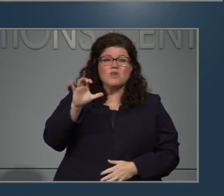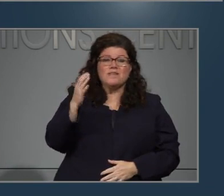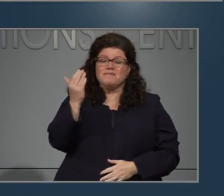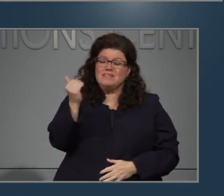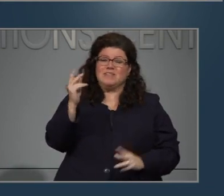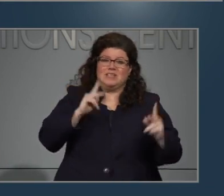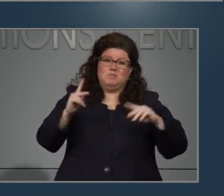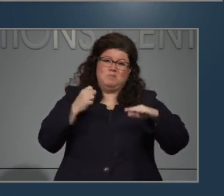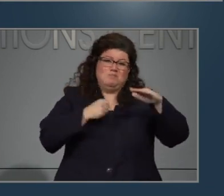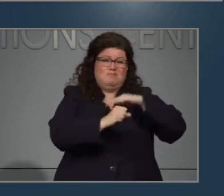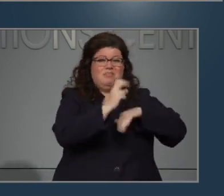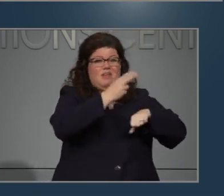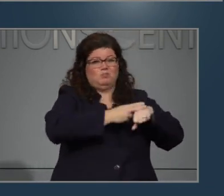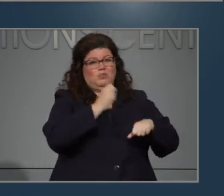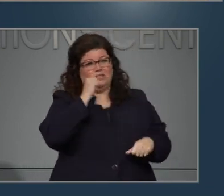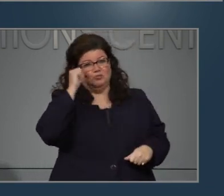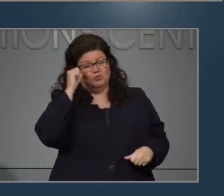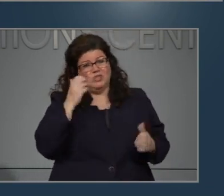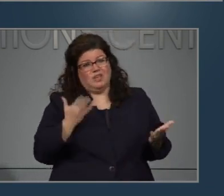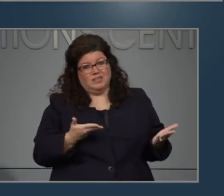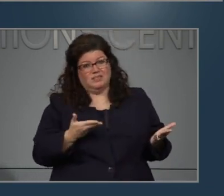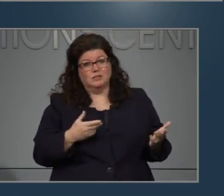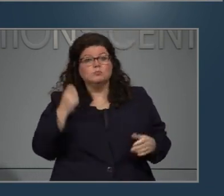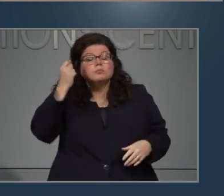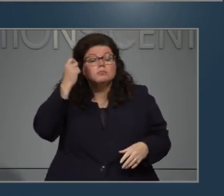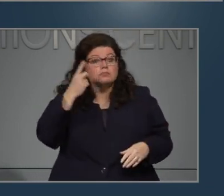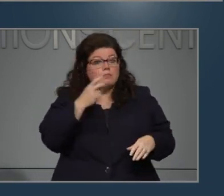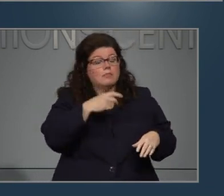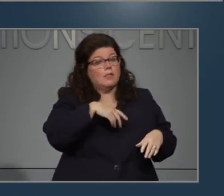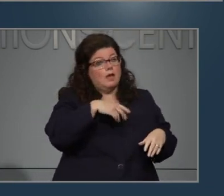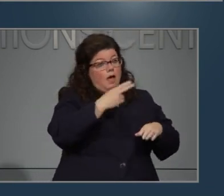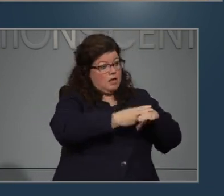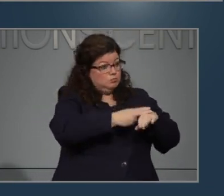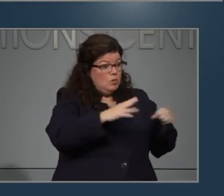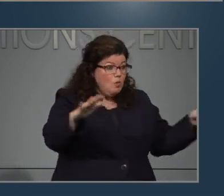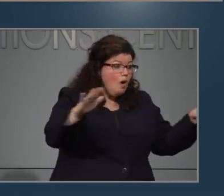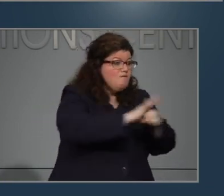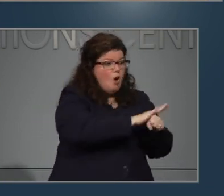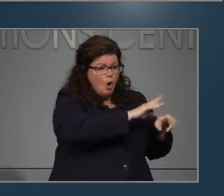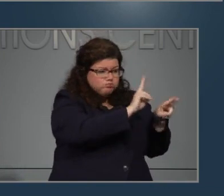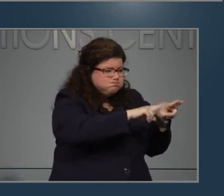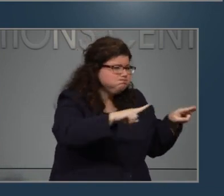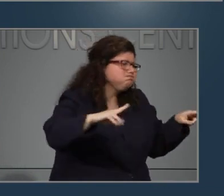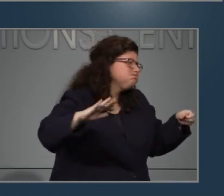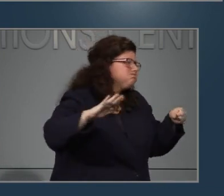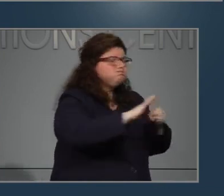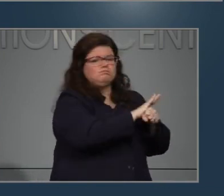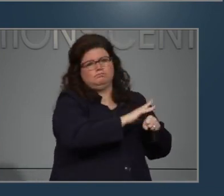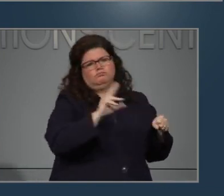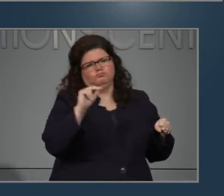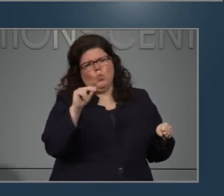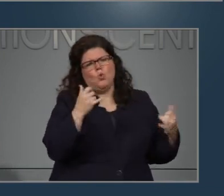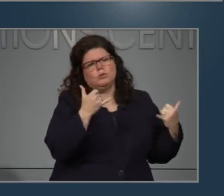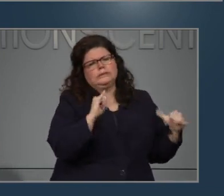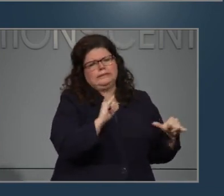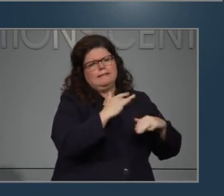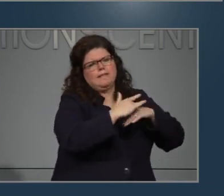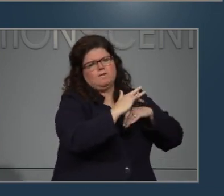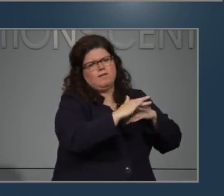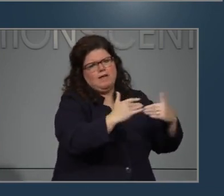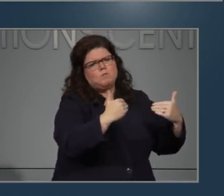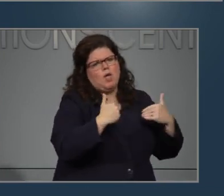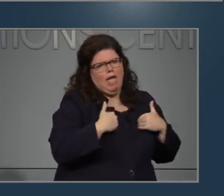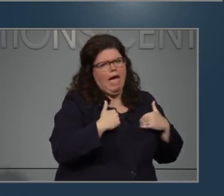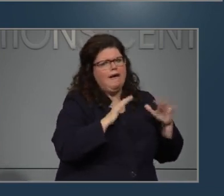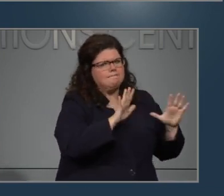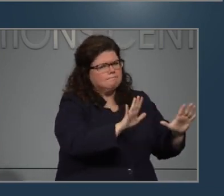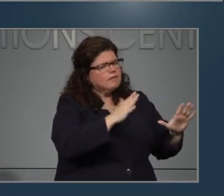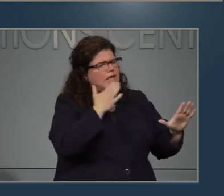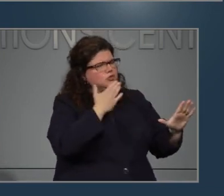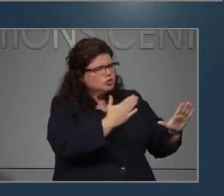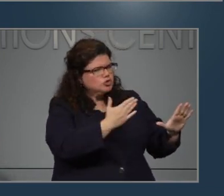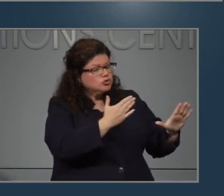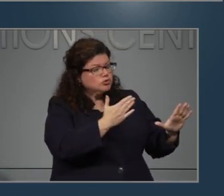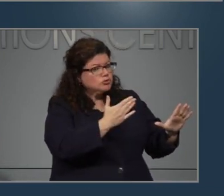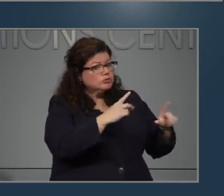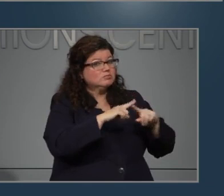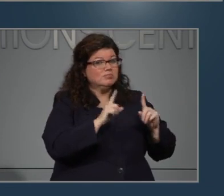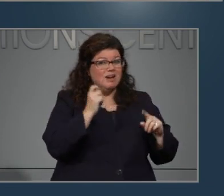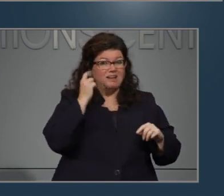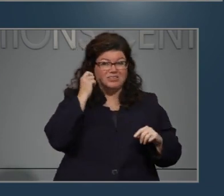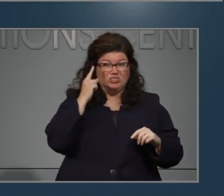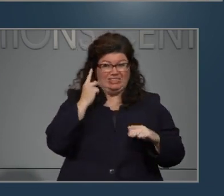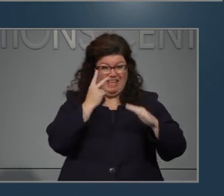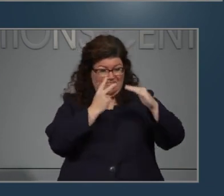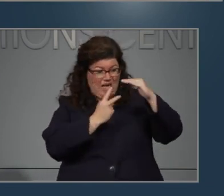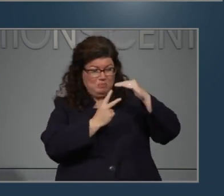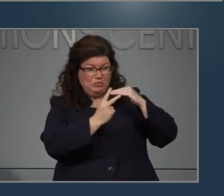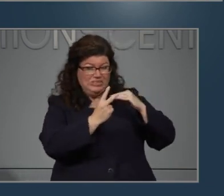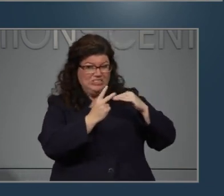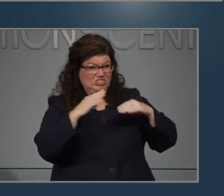HIGHEST DAY OF HOSPITALIZATIONS WITH 915 PEOPLE IN THE HOSPITAL NOW OUR HOSPITAL STILL HAVE CAPACITY TO MEET INCREASED DEMANDS IF MORE PEOPLE BECOME SERIOUSLY ILL WHICH IS GOOD, BUT